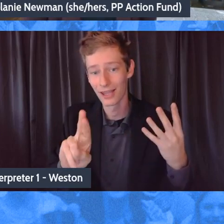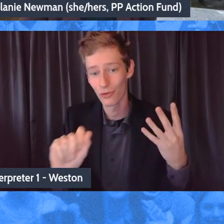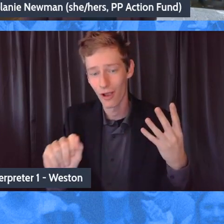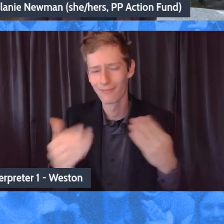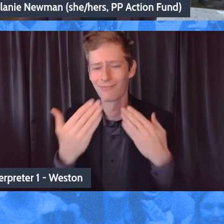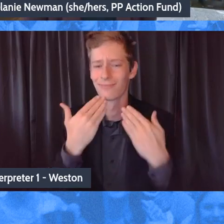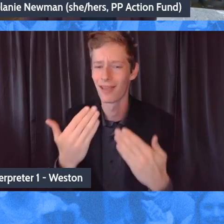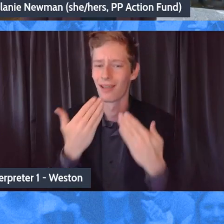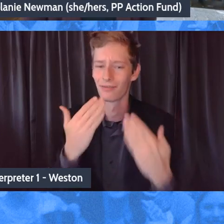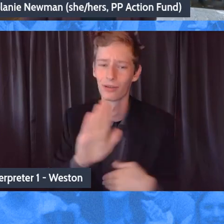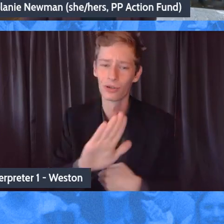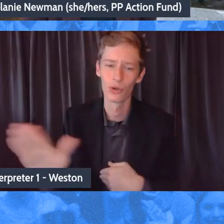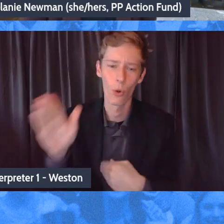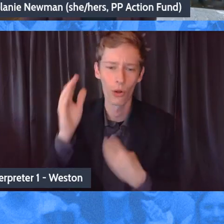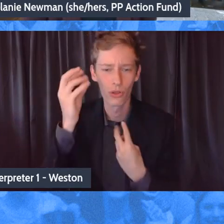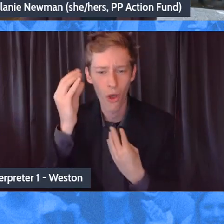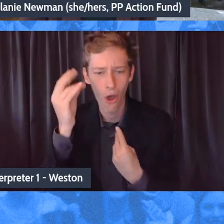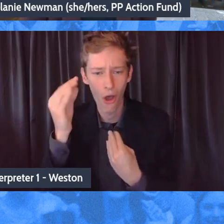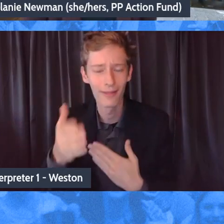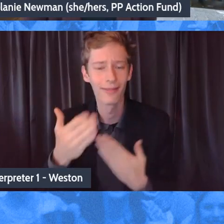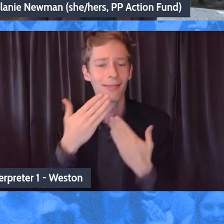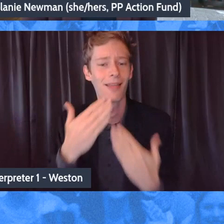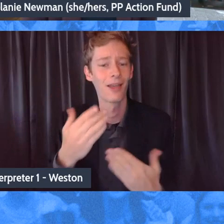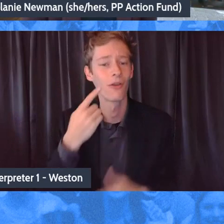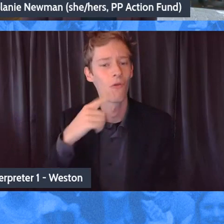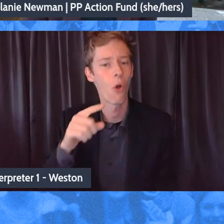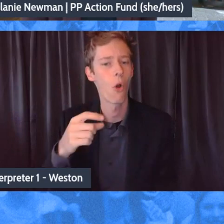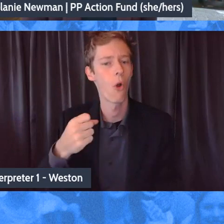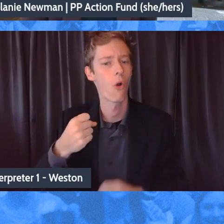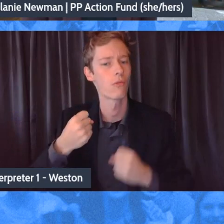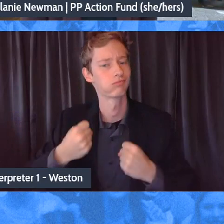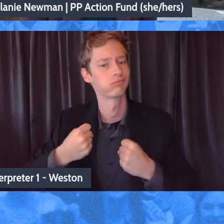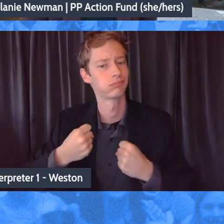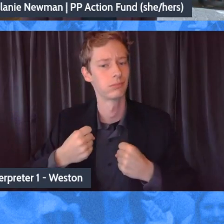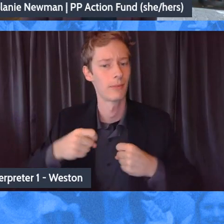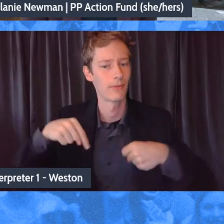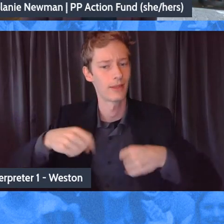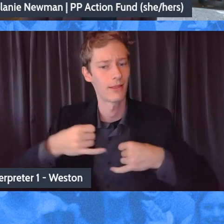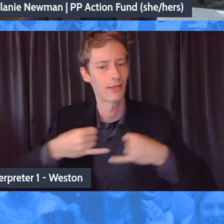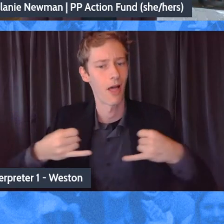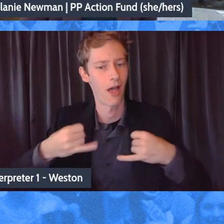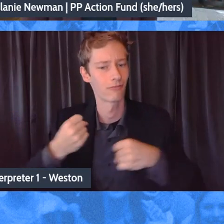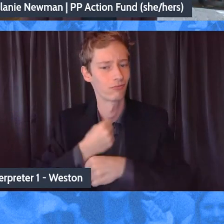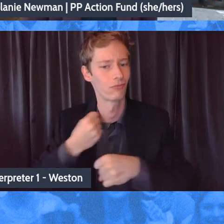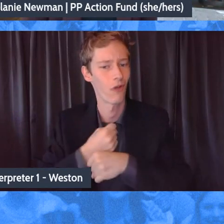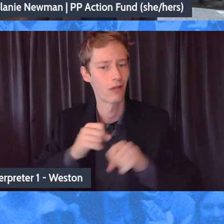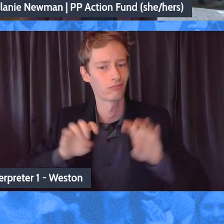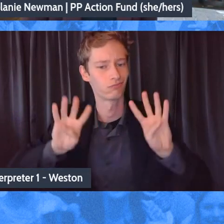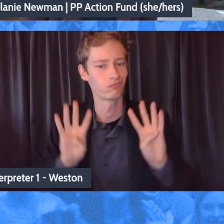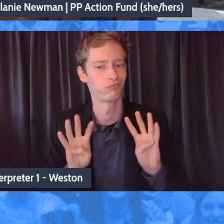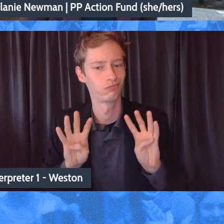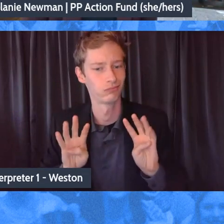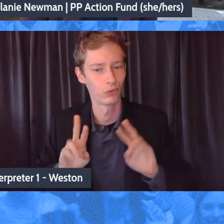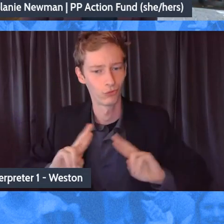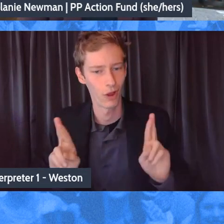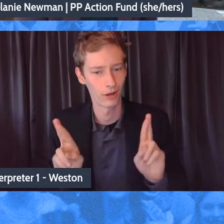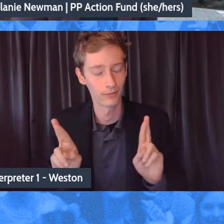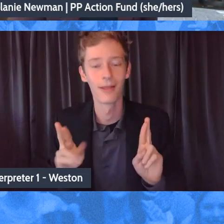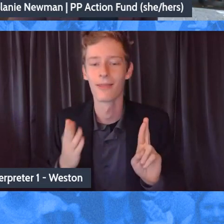And thank you for holding the line in the fight for all our rights. We're always grateful for your partnership. So thank you for being here. I know that, you know...